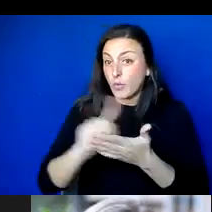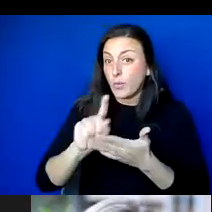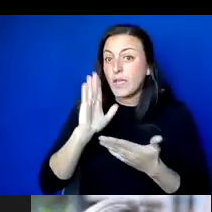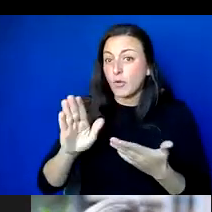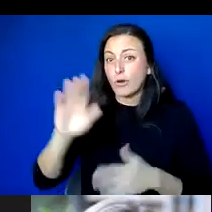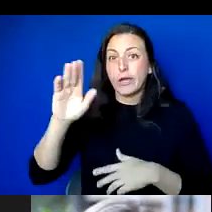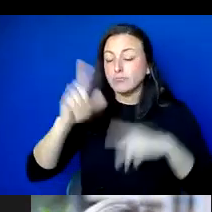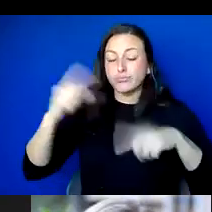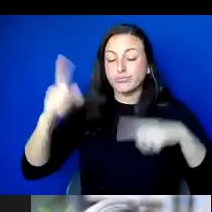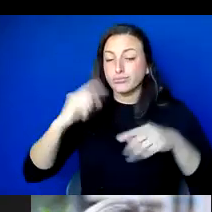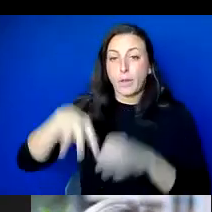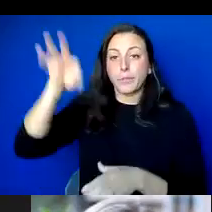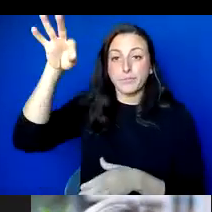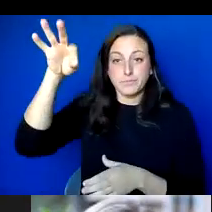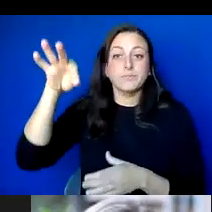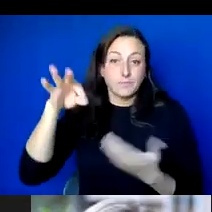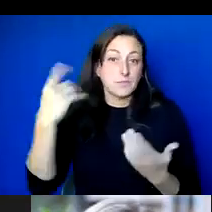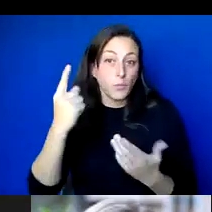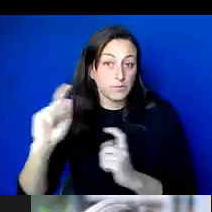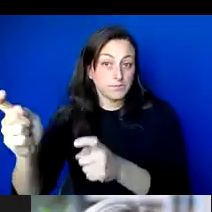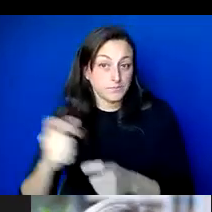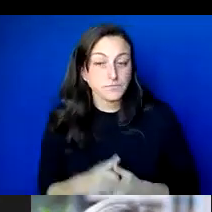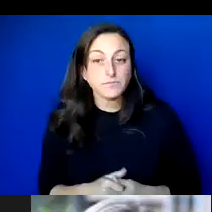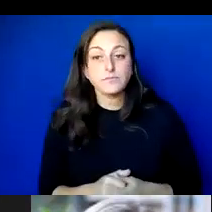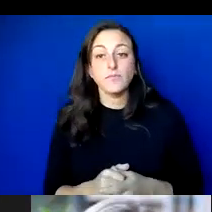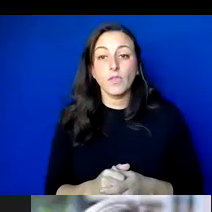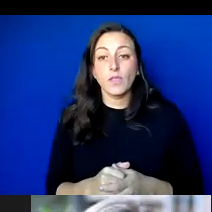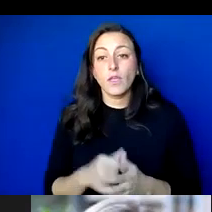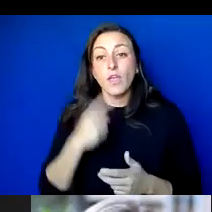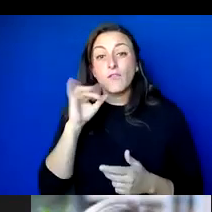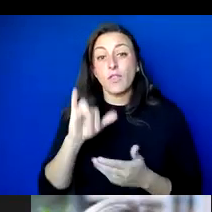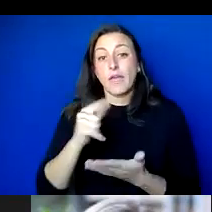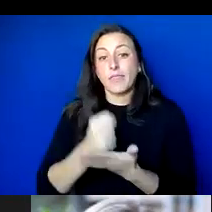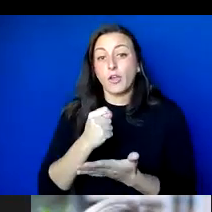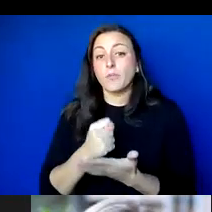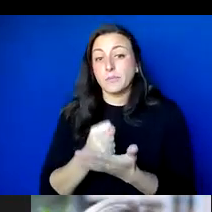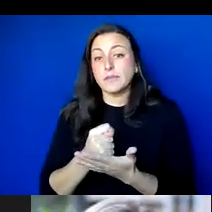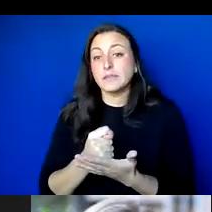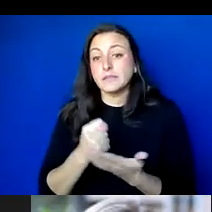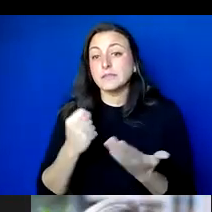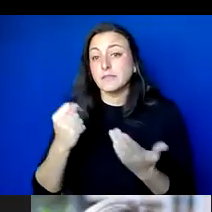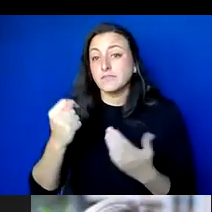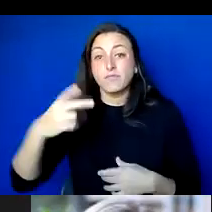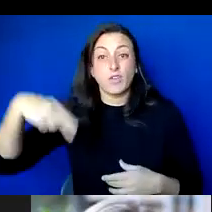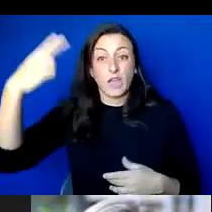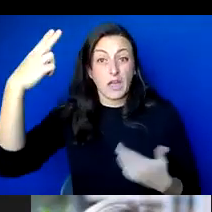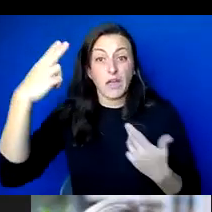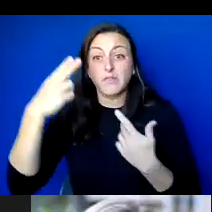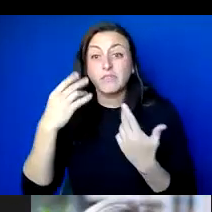At this point, the supply of these therapies is very high, and so anybody who is referred